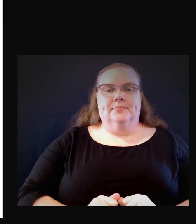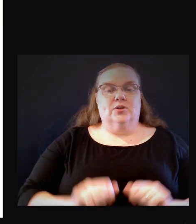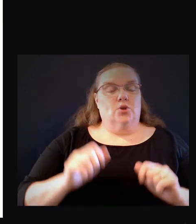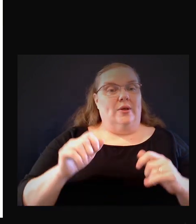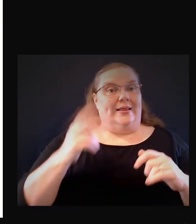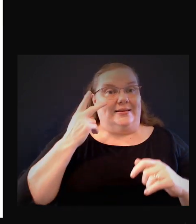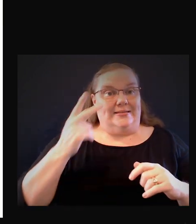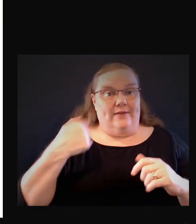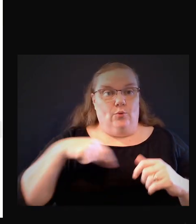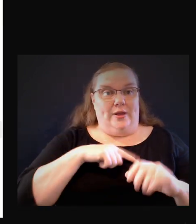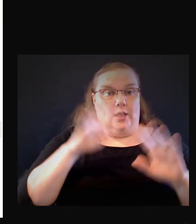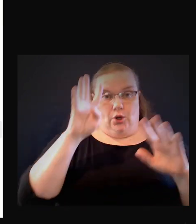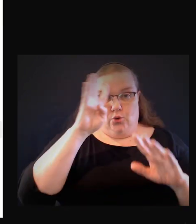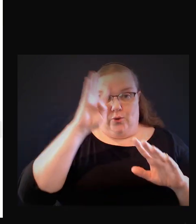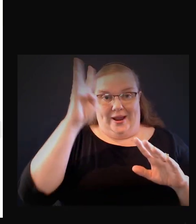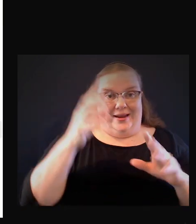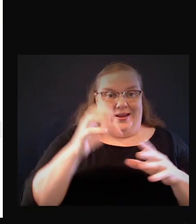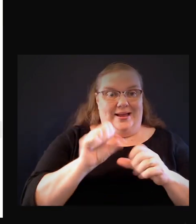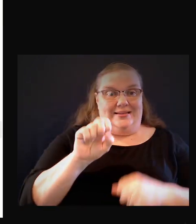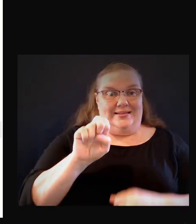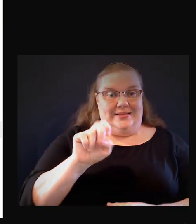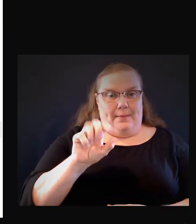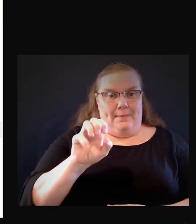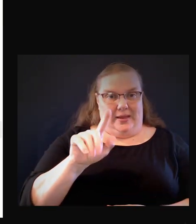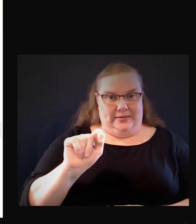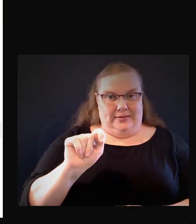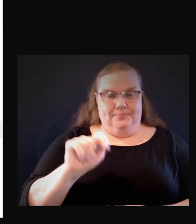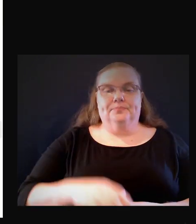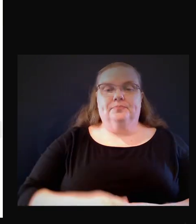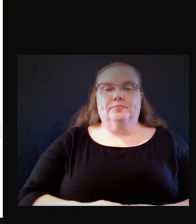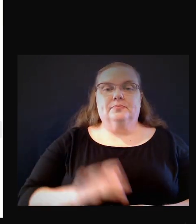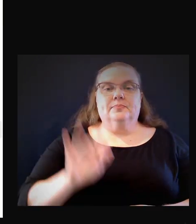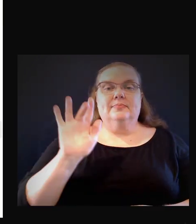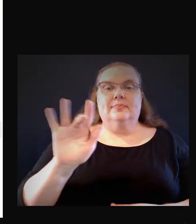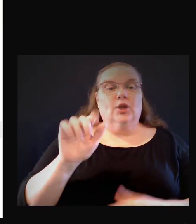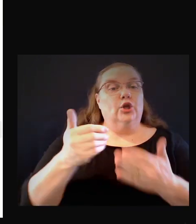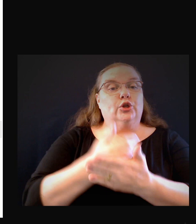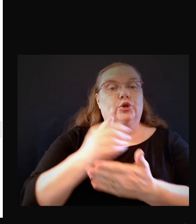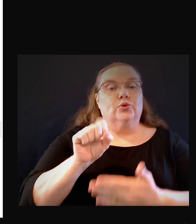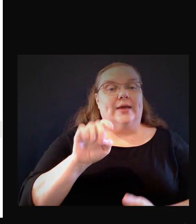I will click on New segment, and this will take me to a Create Segment page.